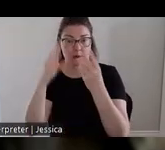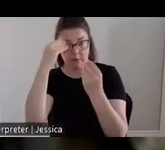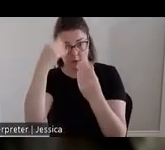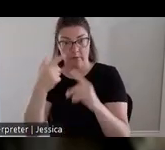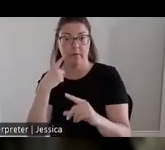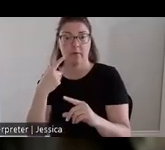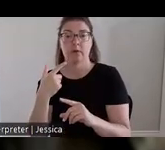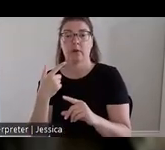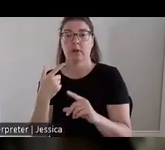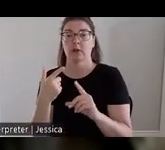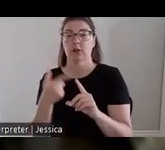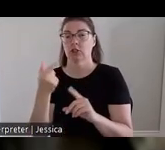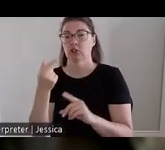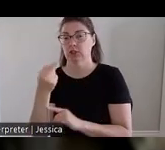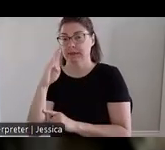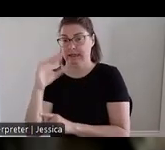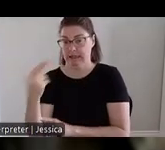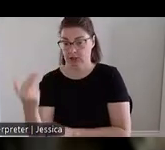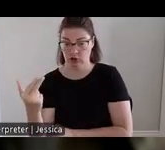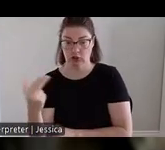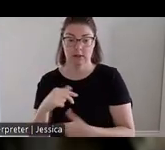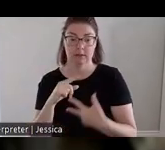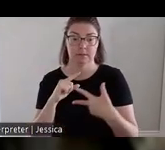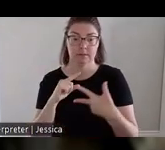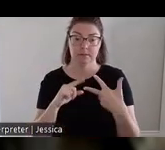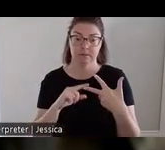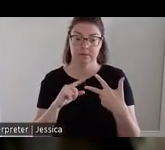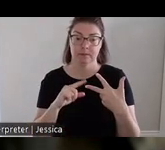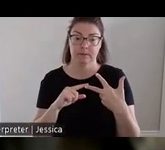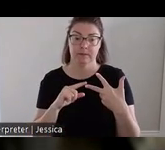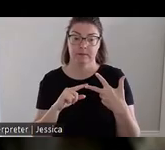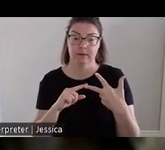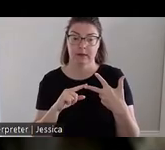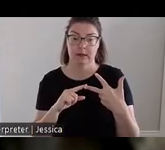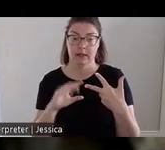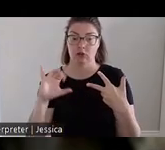er, GBH, sorry, and then Christopher Carr from Concordia University Library.